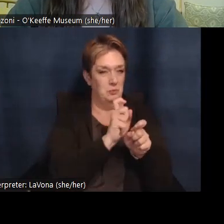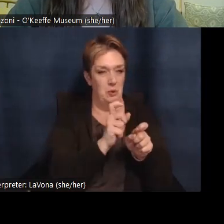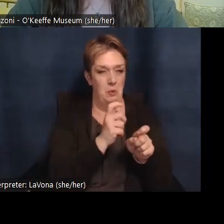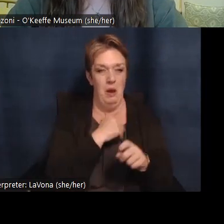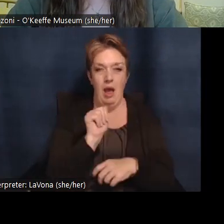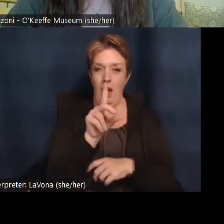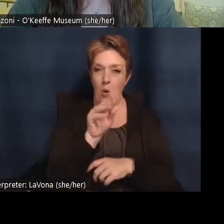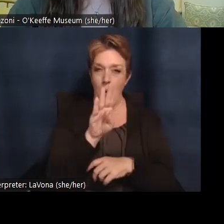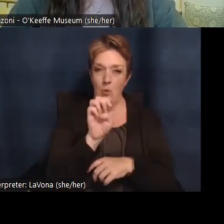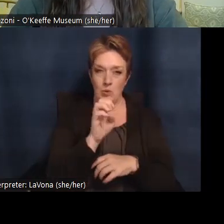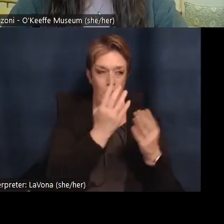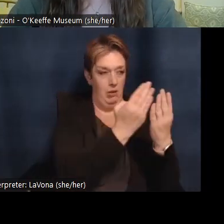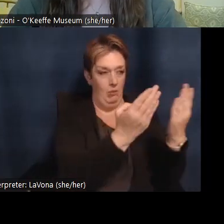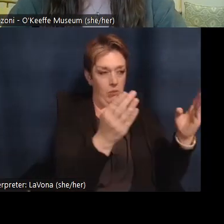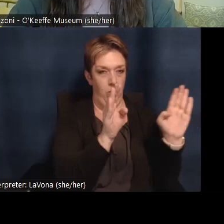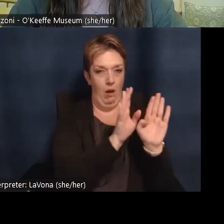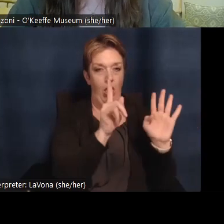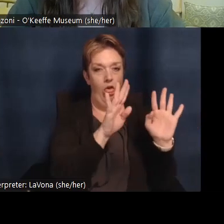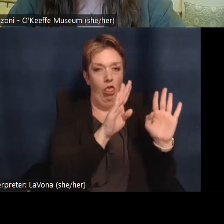broken in a couple of places by falling trees.